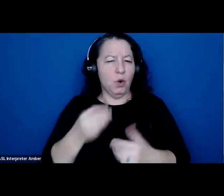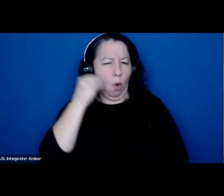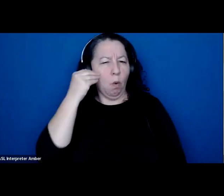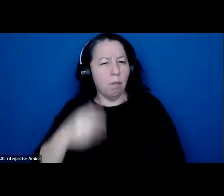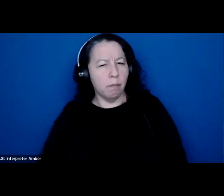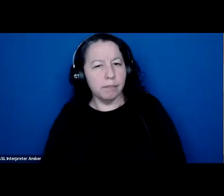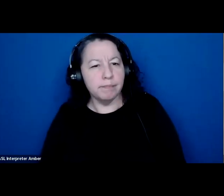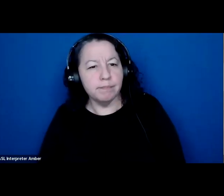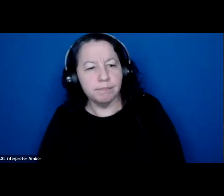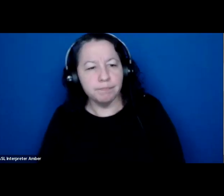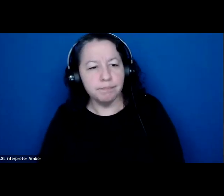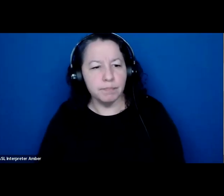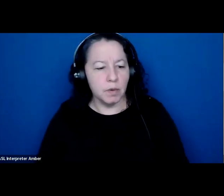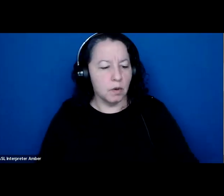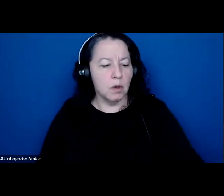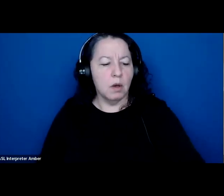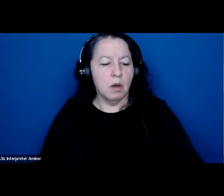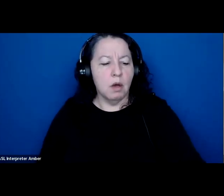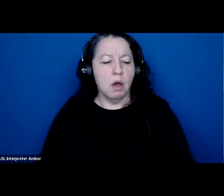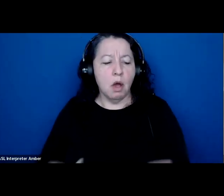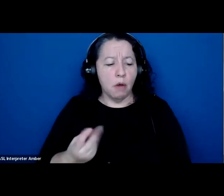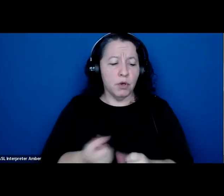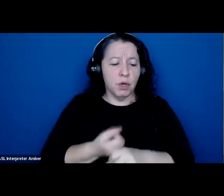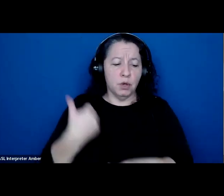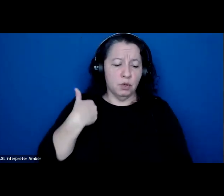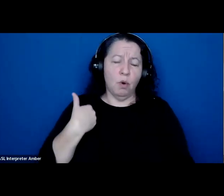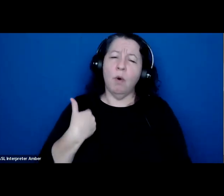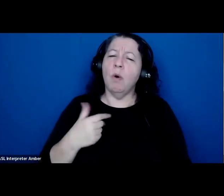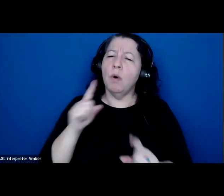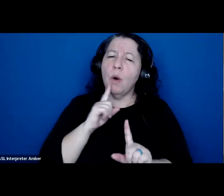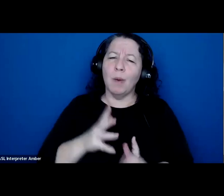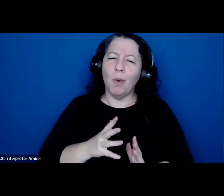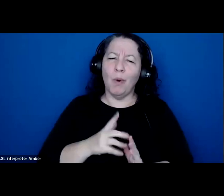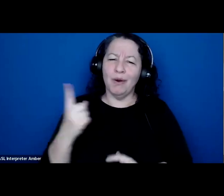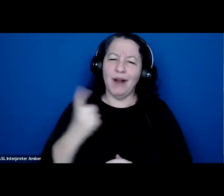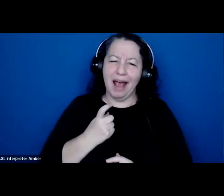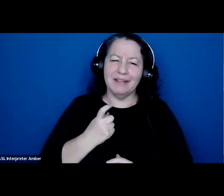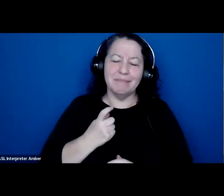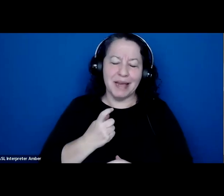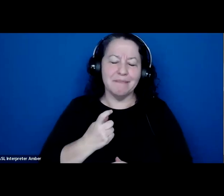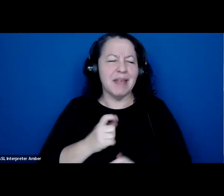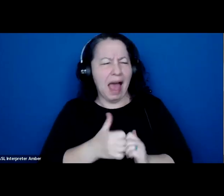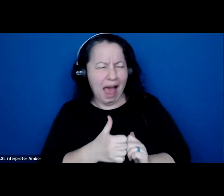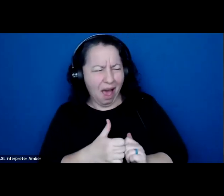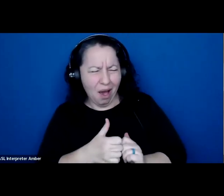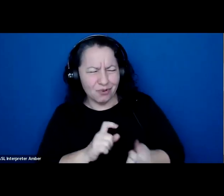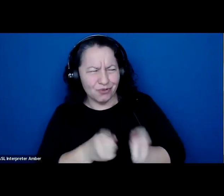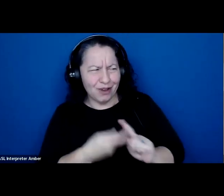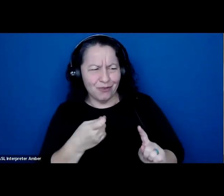And a few years back, a reporter asked me once, How did you go from being an Iraq war veteran to a climate justice activist?